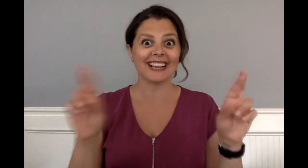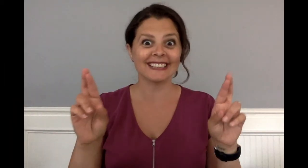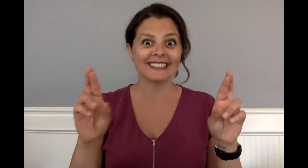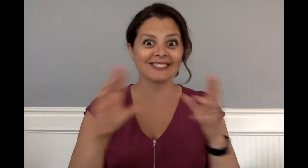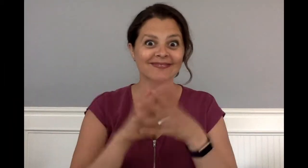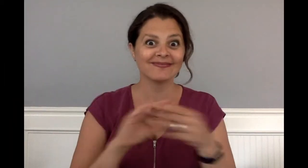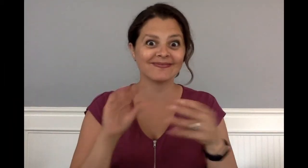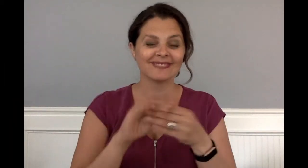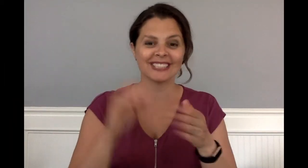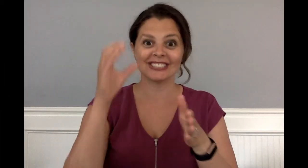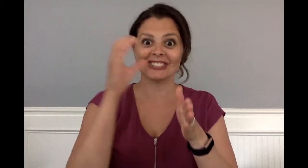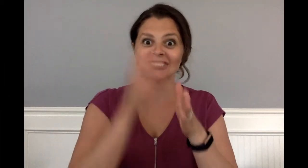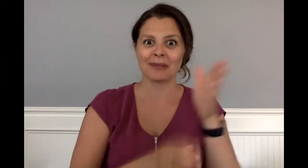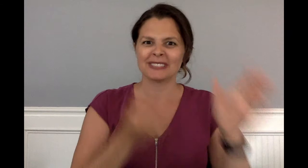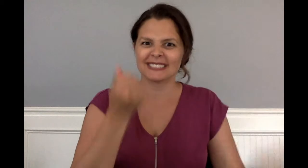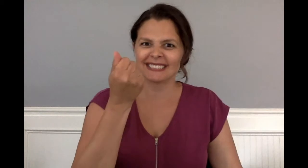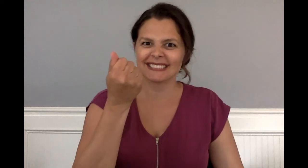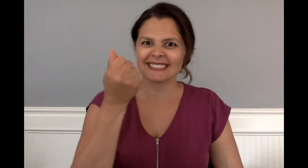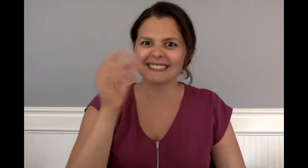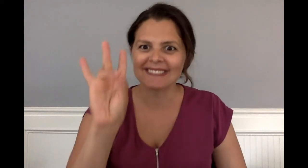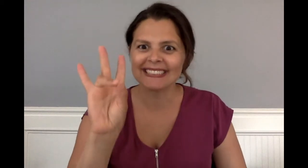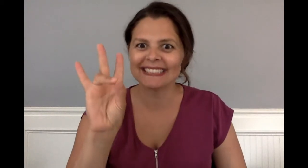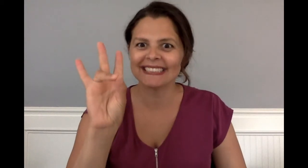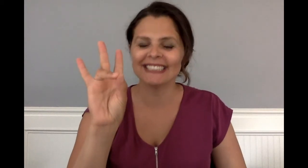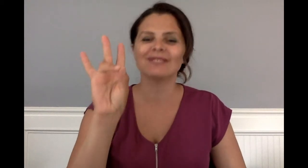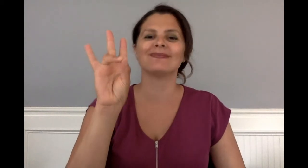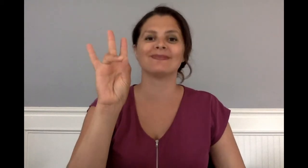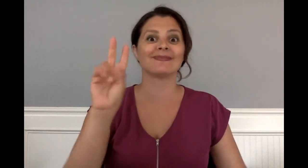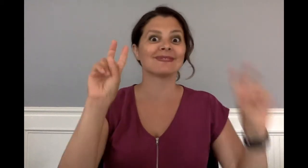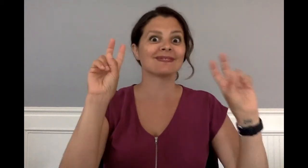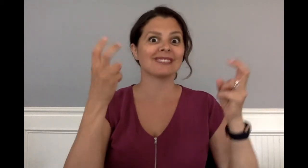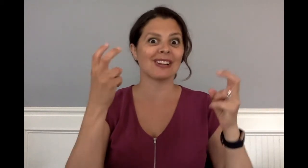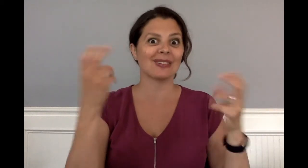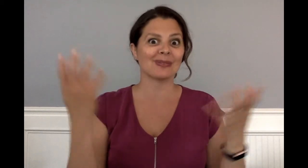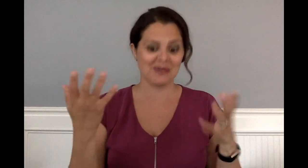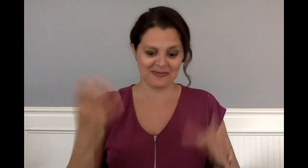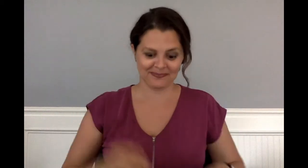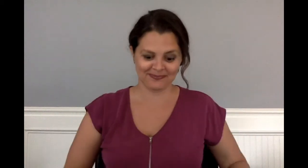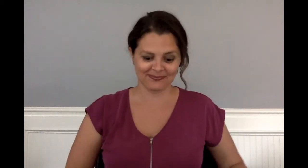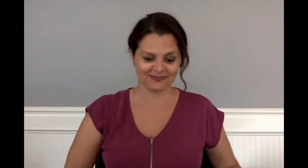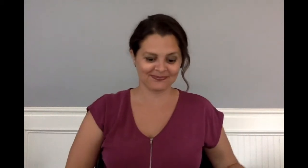Ready for Chapter 17 in ASL? Let's look at the chapter title.